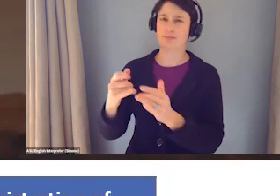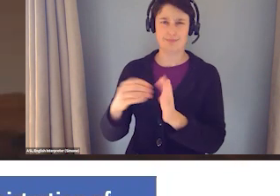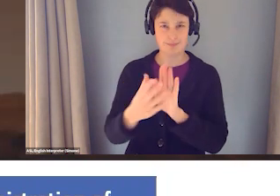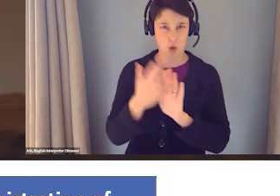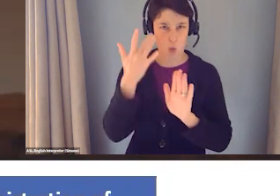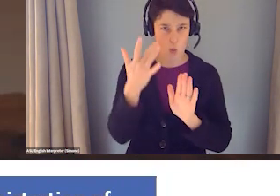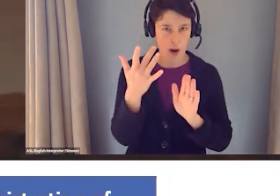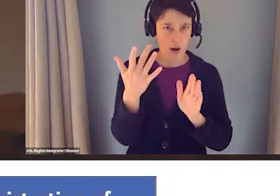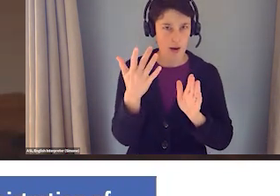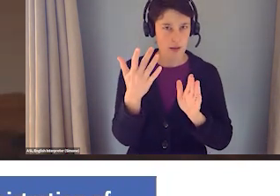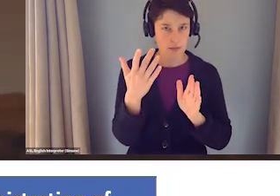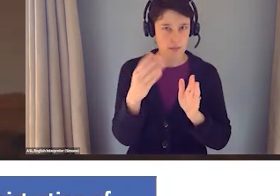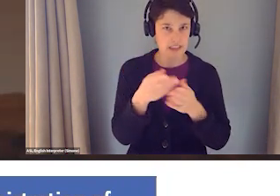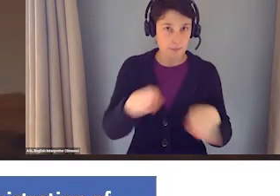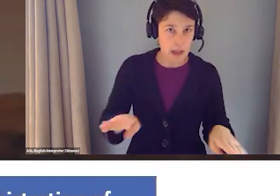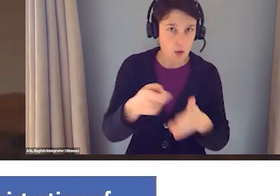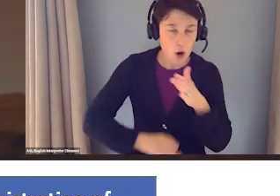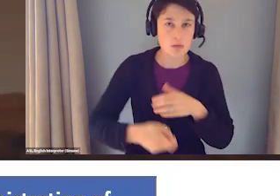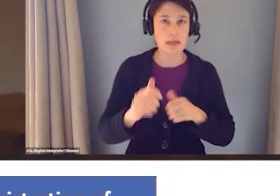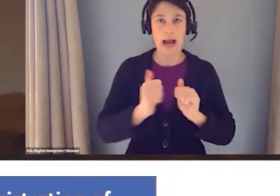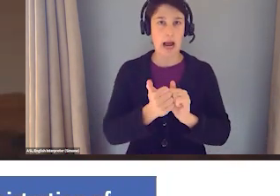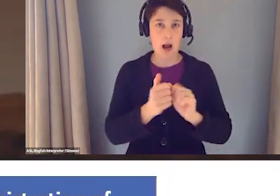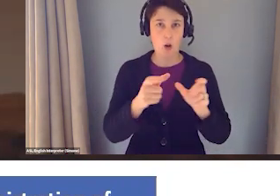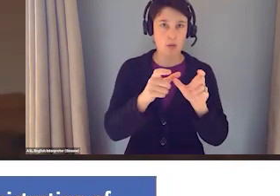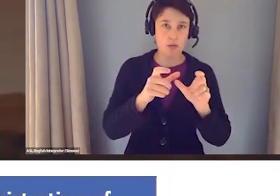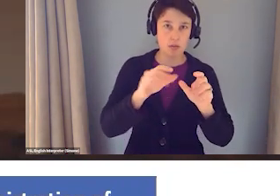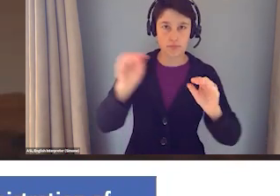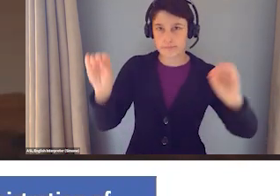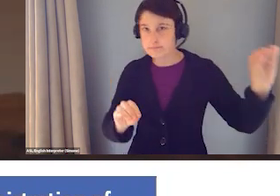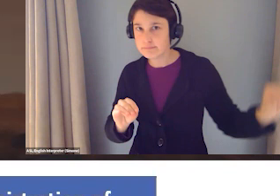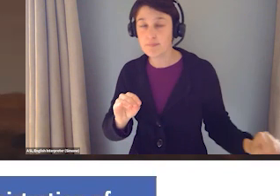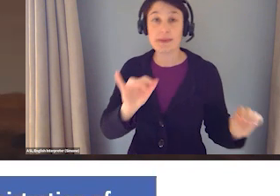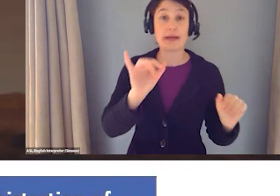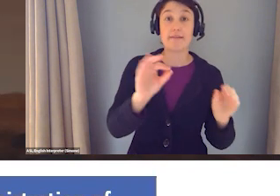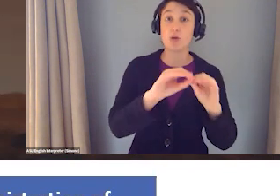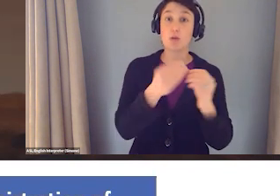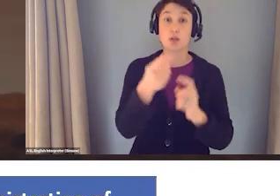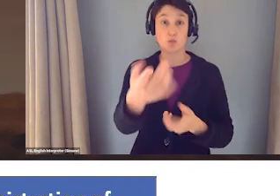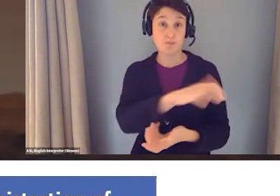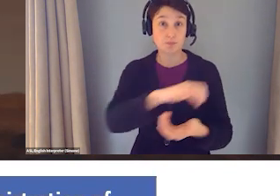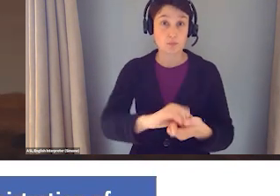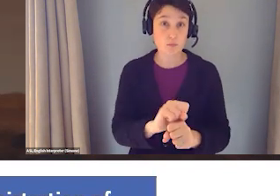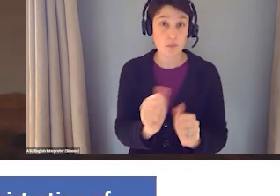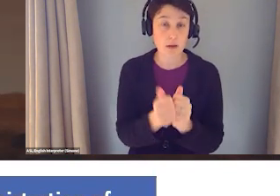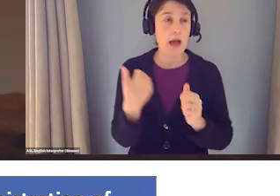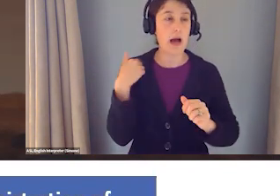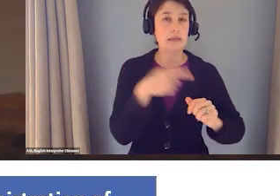and if the organization you are working with has a methodology to determine that allocation;